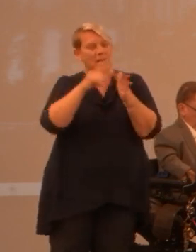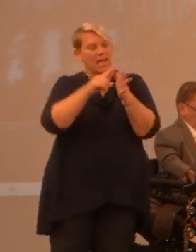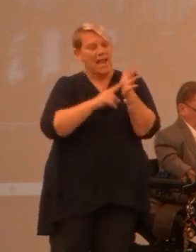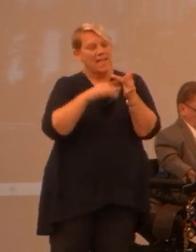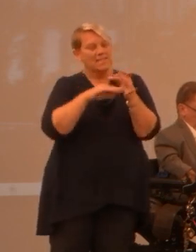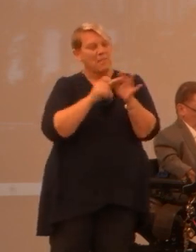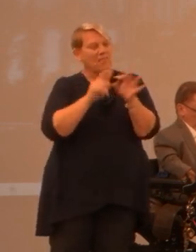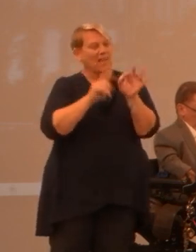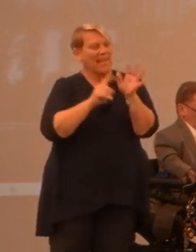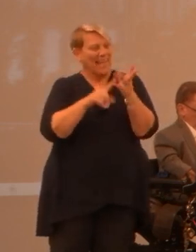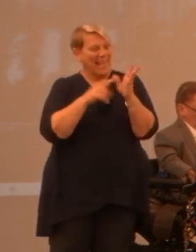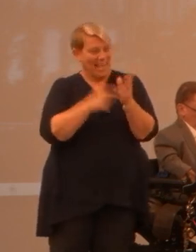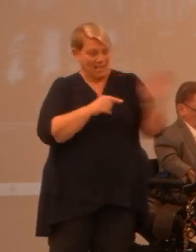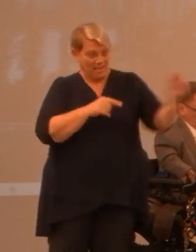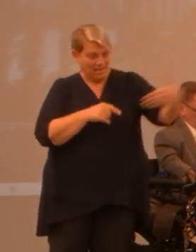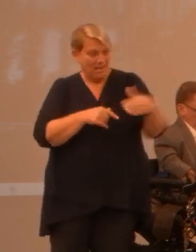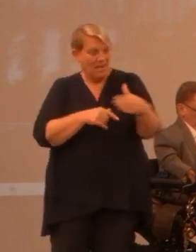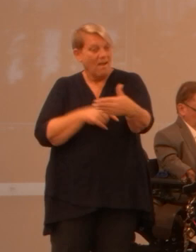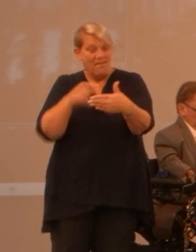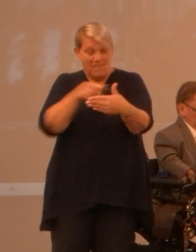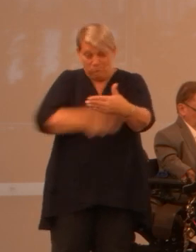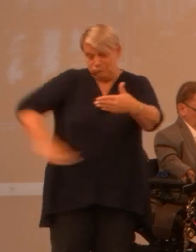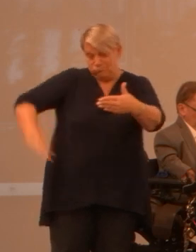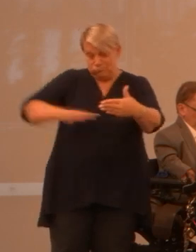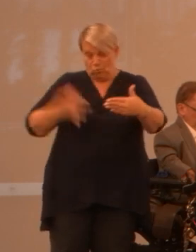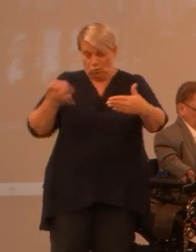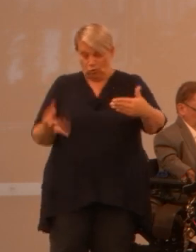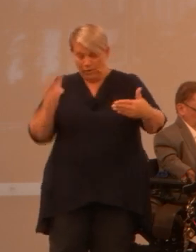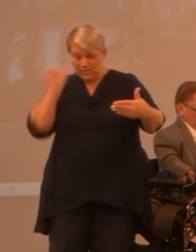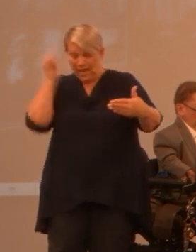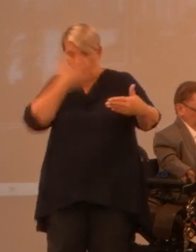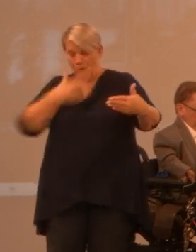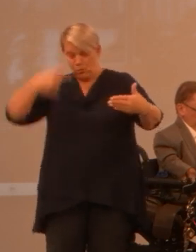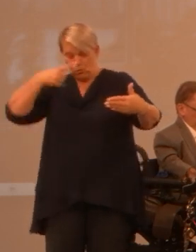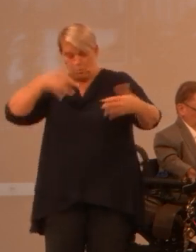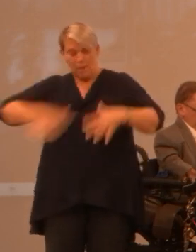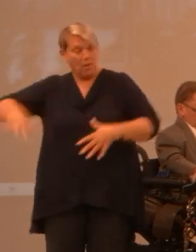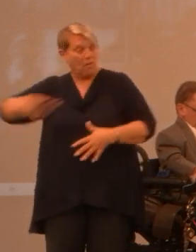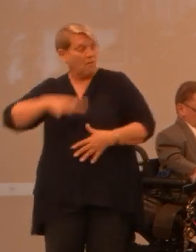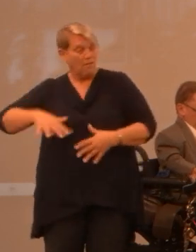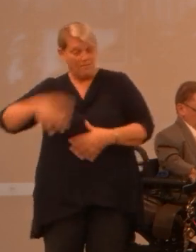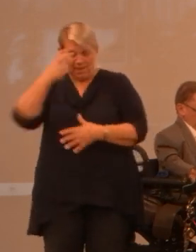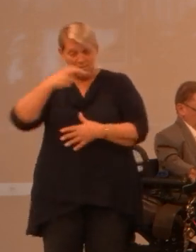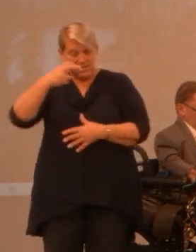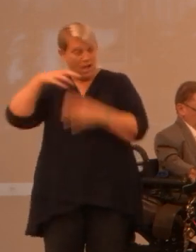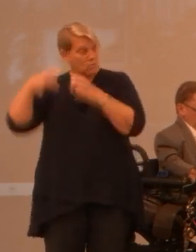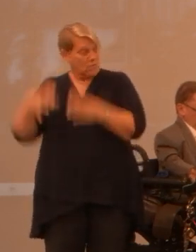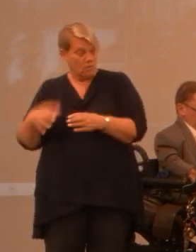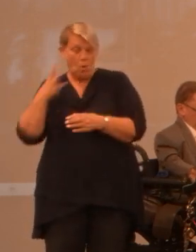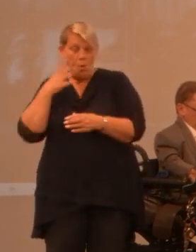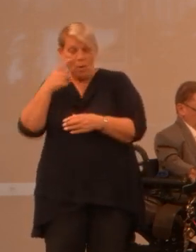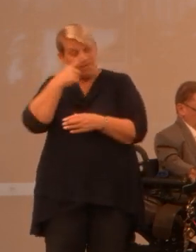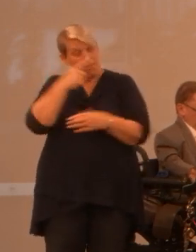This part of Noongar Country is the Muroo people, Yallabong was the leader at the time. But when these people came,